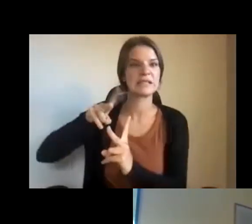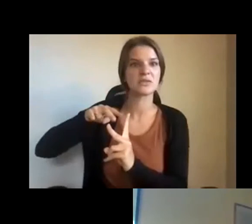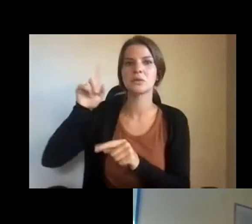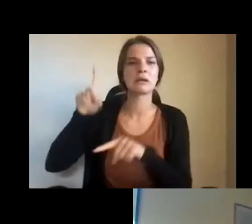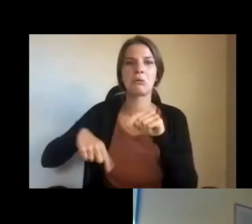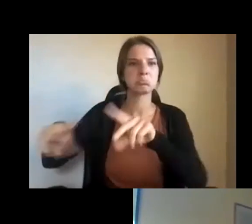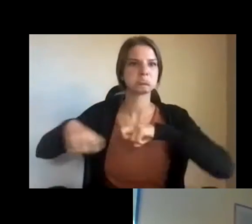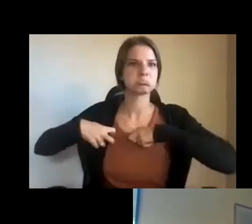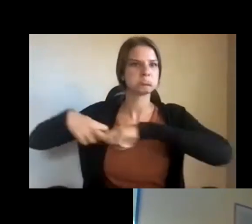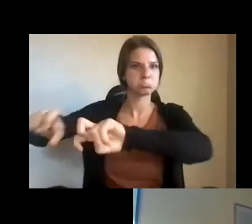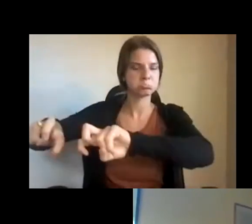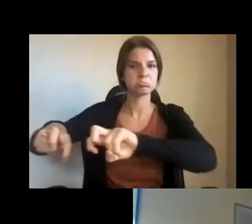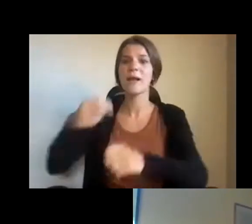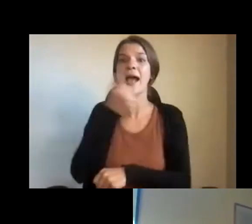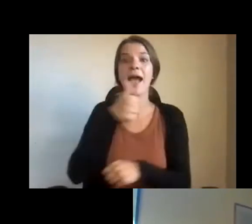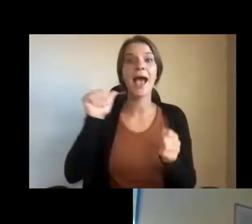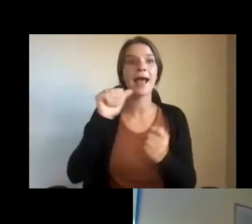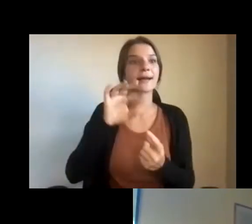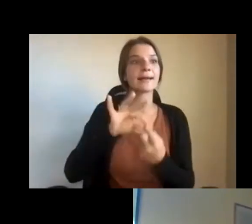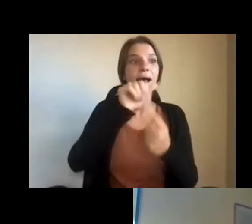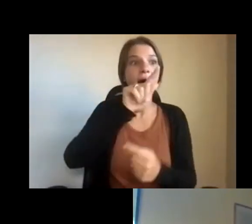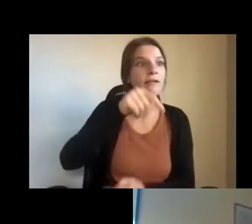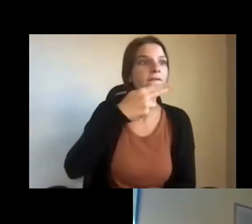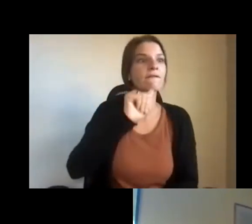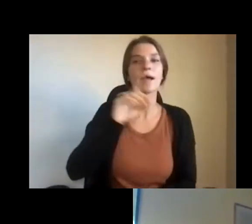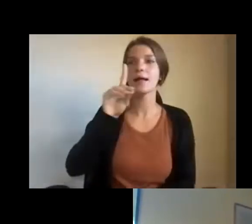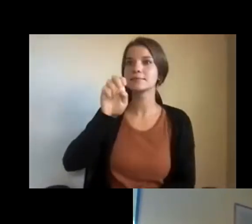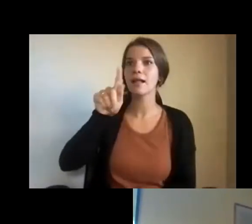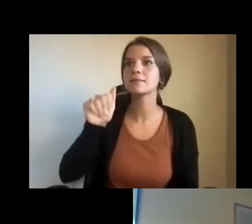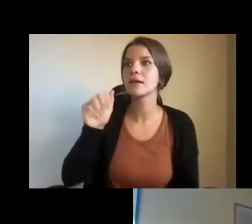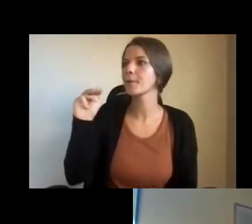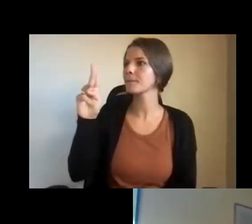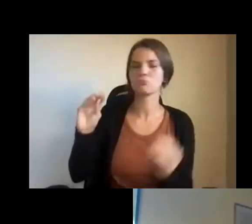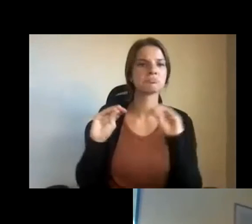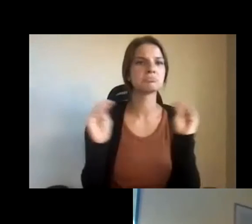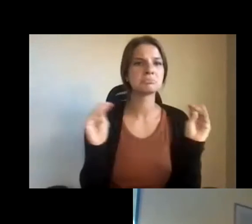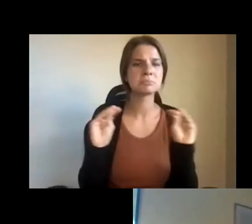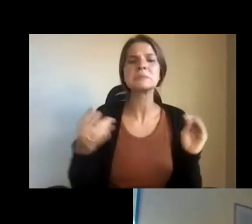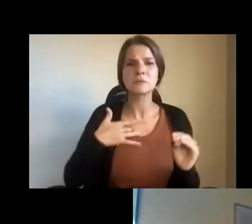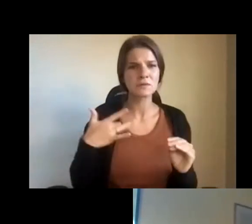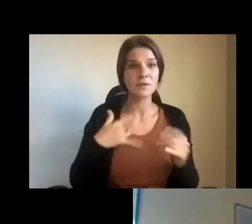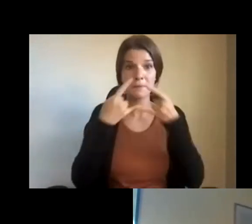COVID or any variant that we have. So I don't see us walking away from the masking commitment for